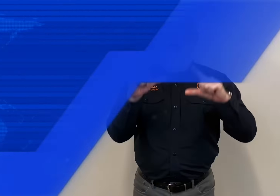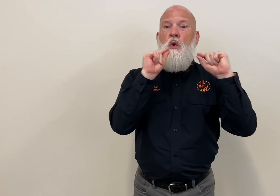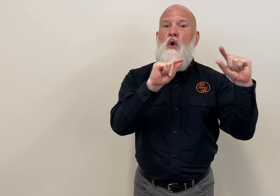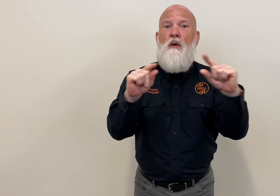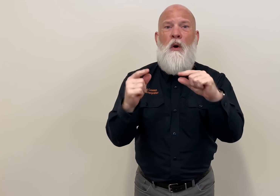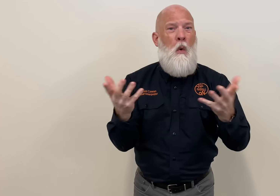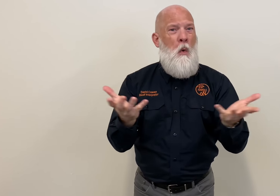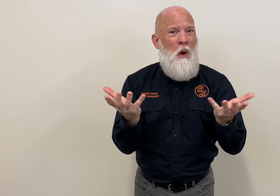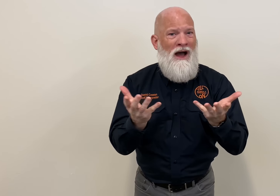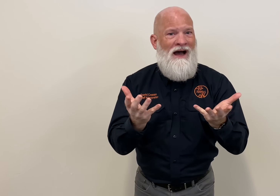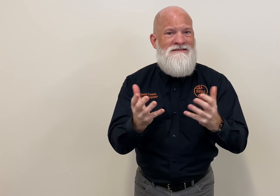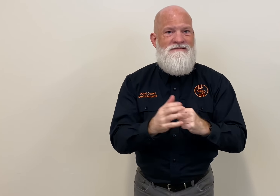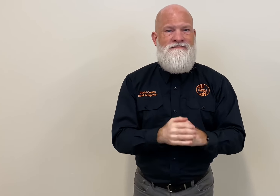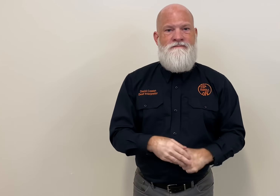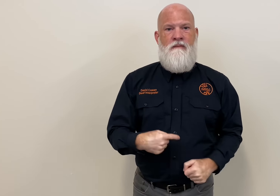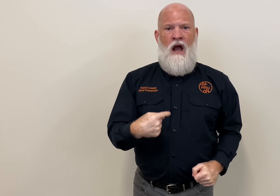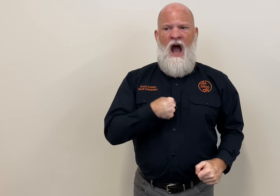Another rumor going around often sounds like this